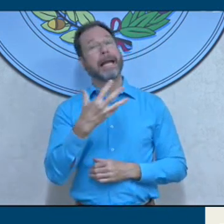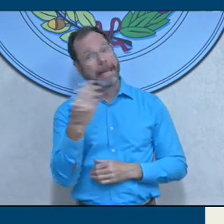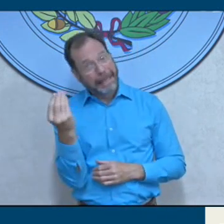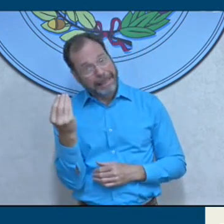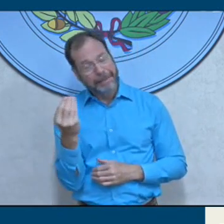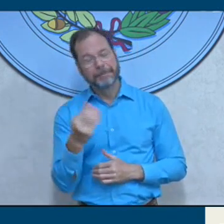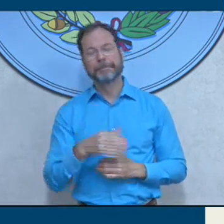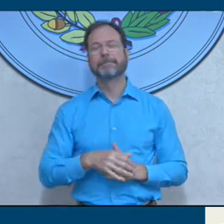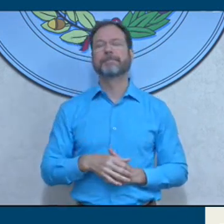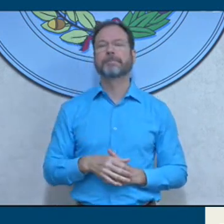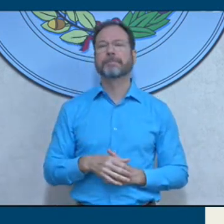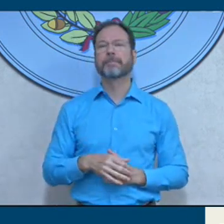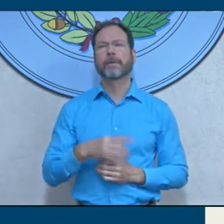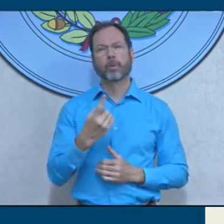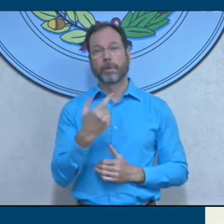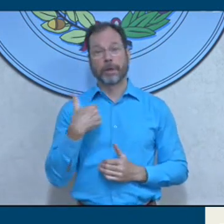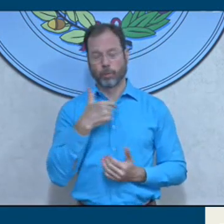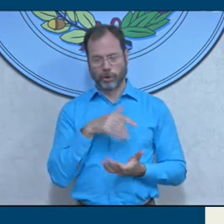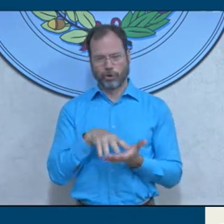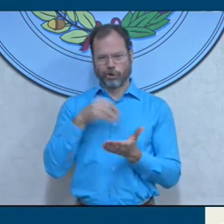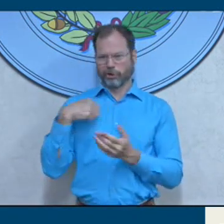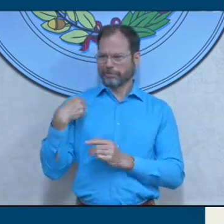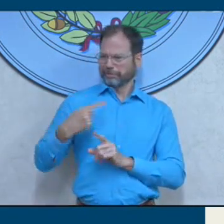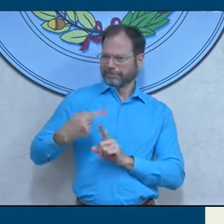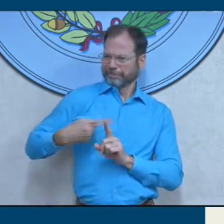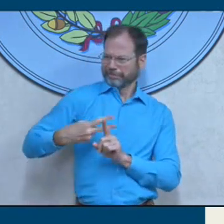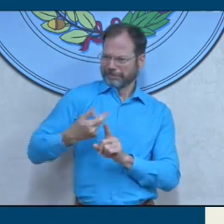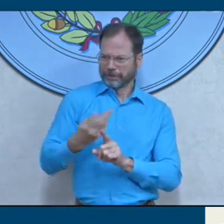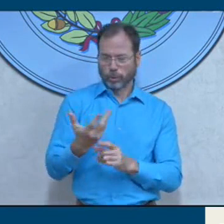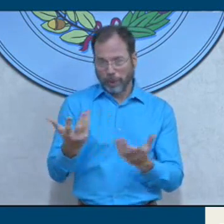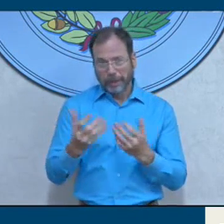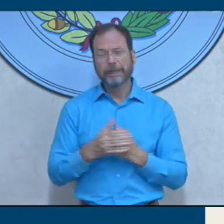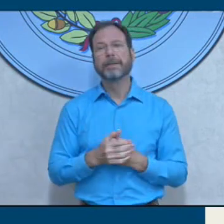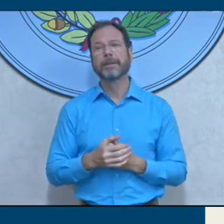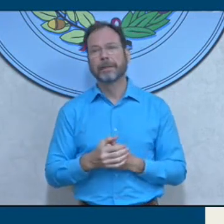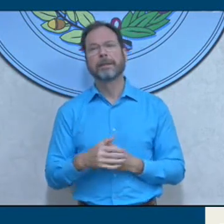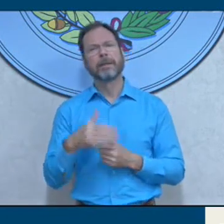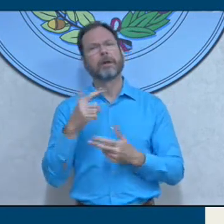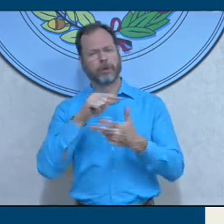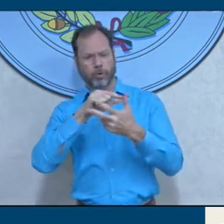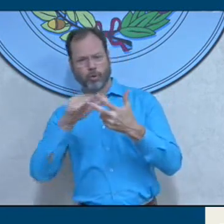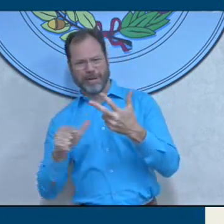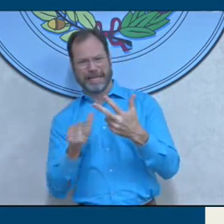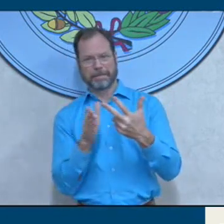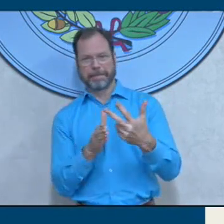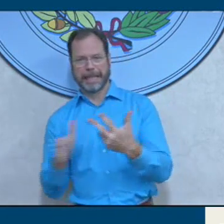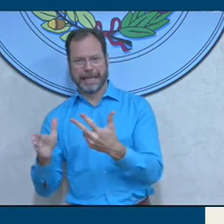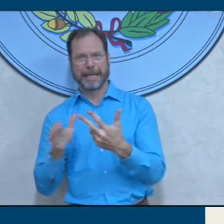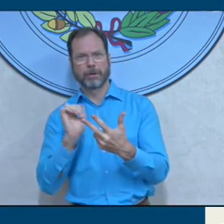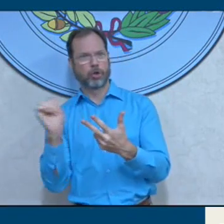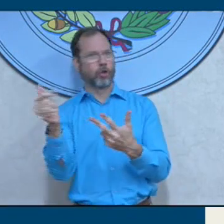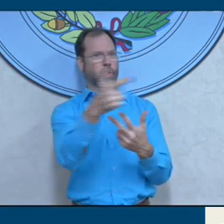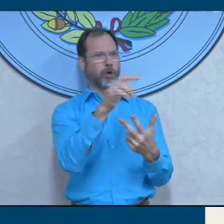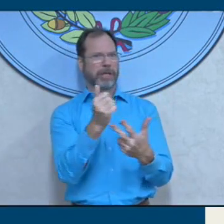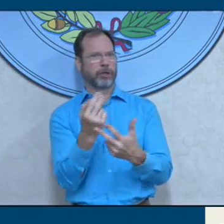THE LIKELIHOOD. SPREADING COVID-19 DECREASES AS OPPOSED TO INCREASES AND THEN IN ADDITION TO THAT ONE THING THAT WE'VE ALL LEARNED OVER